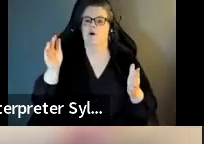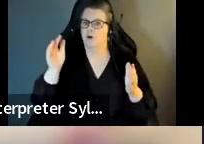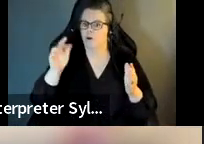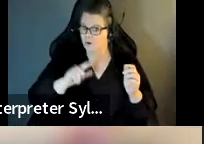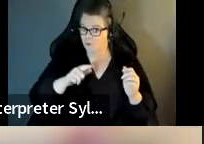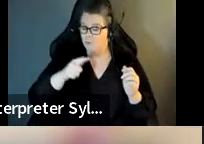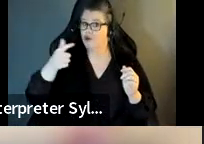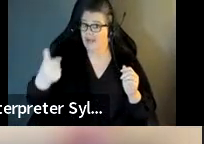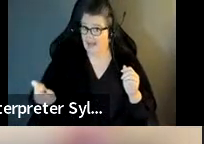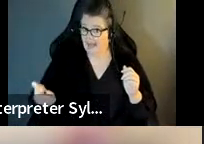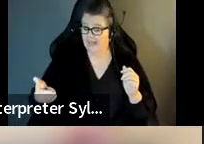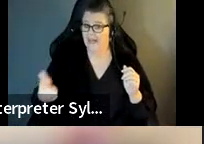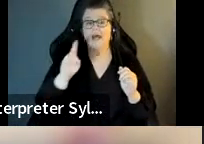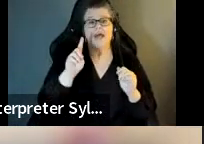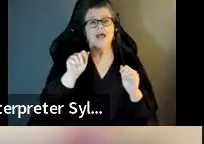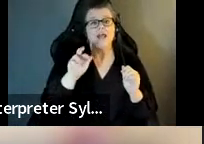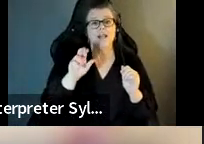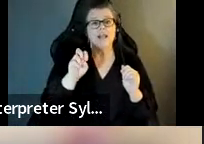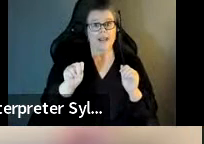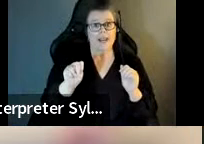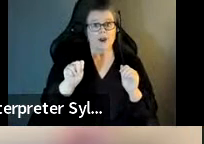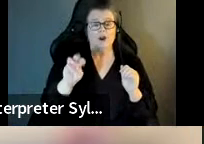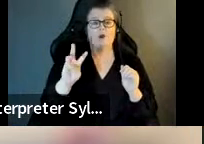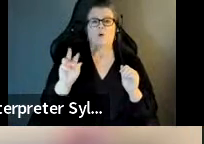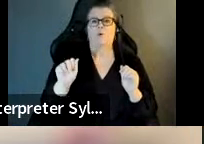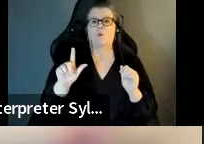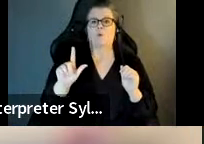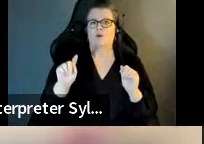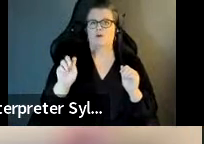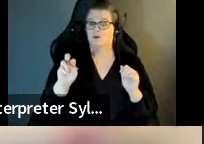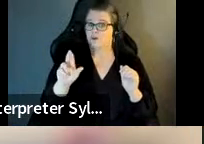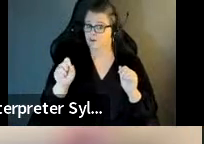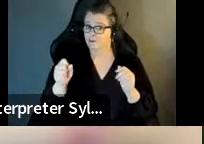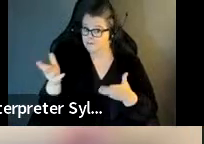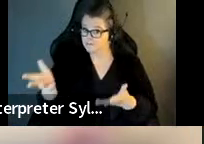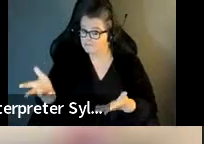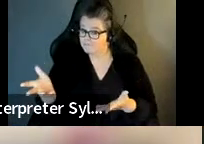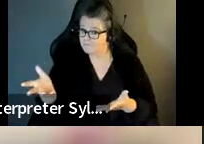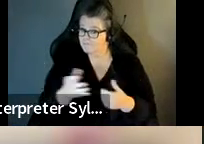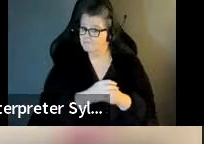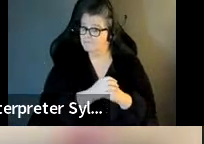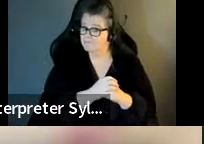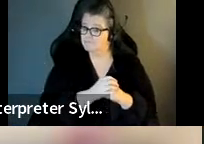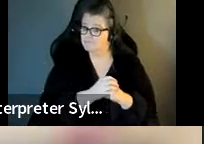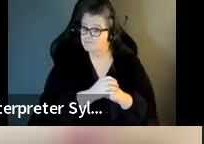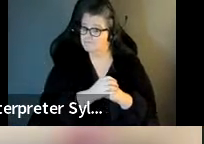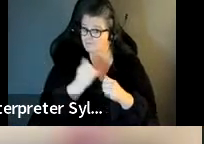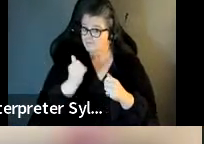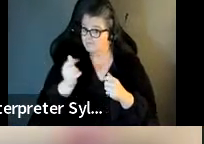And that's Darren Walters. Darren Walters, if you're available, you can go ahead.